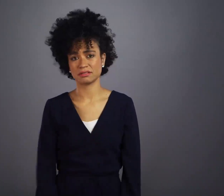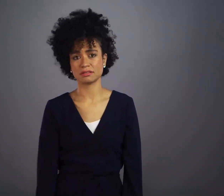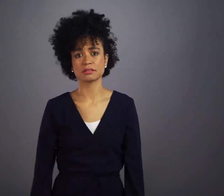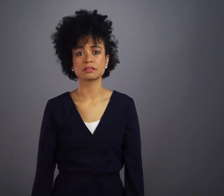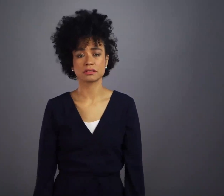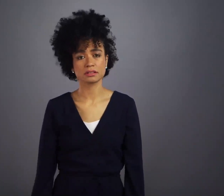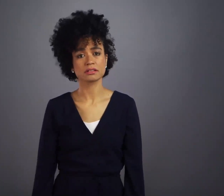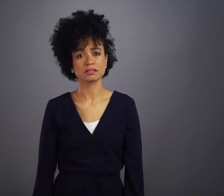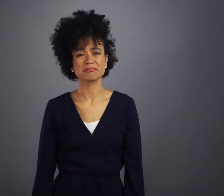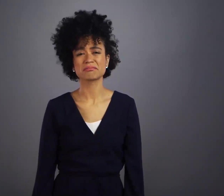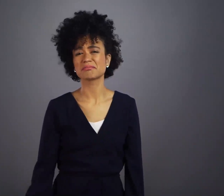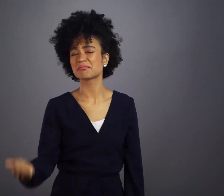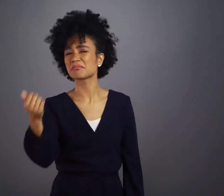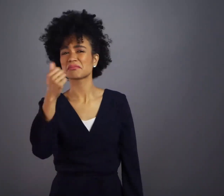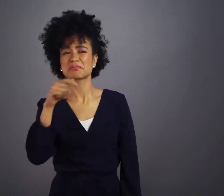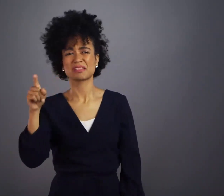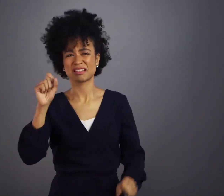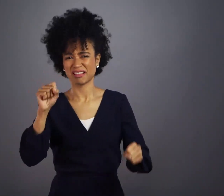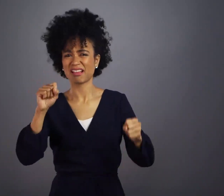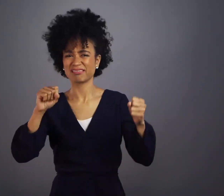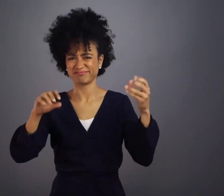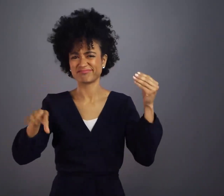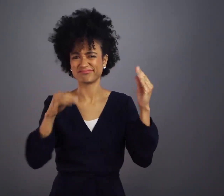anyone can increase the list.